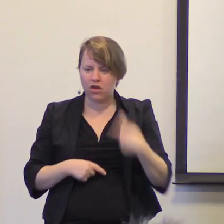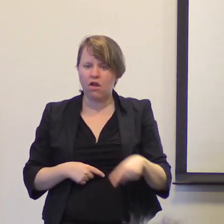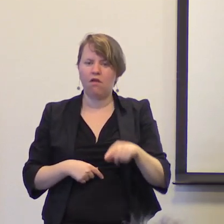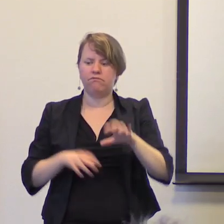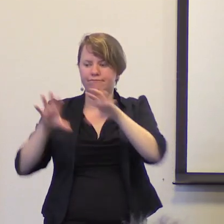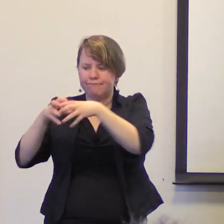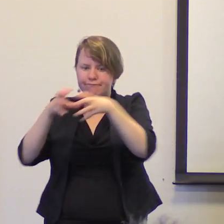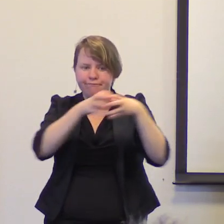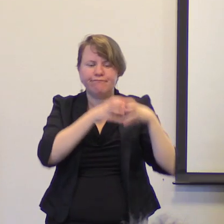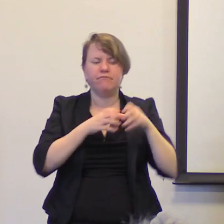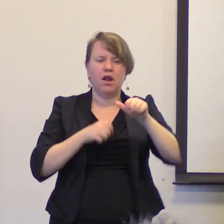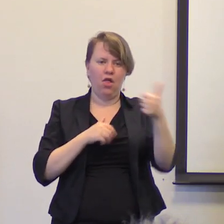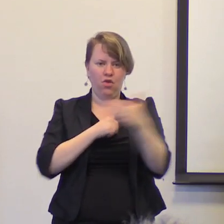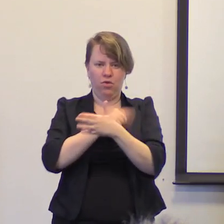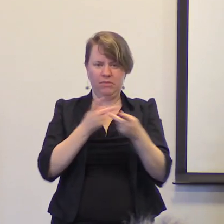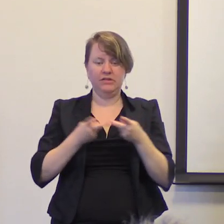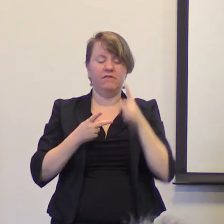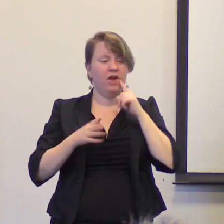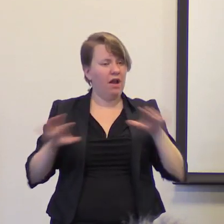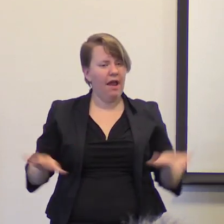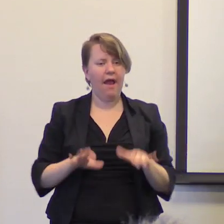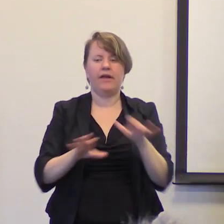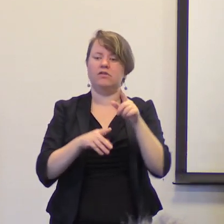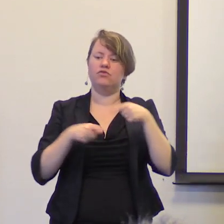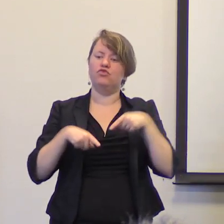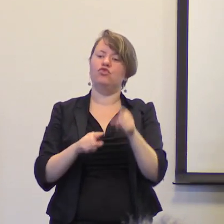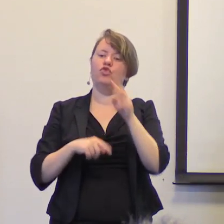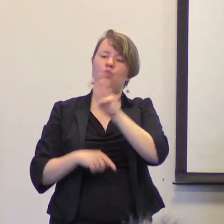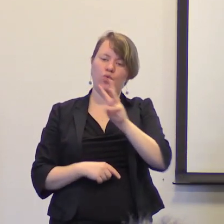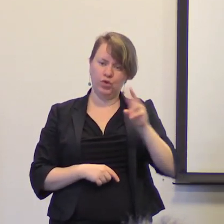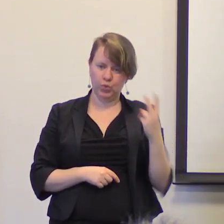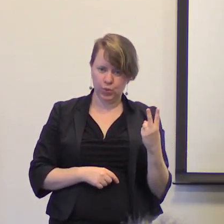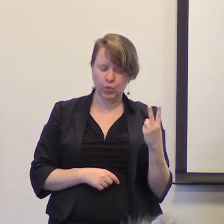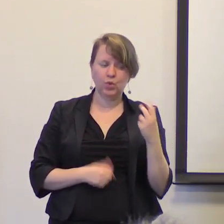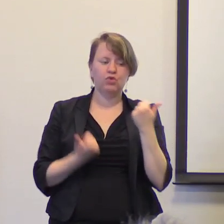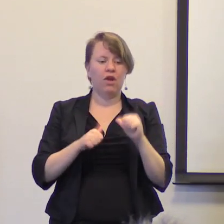They were very active, as well, around World War II, trying to get people who were refugees